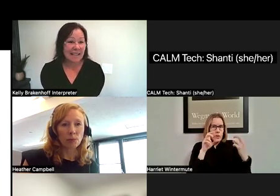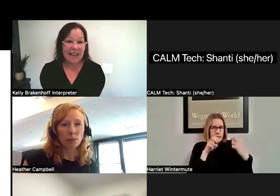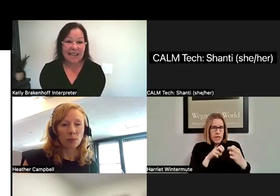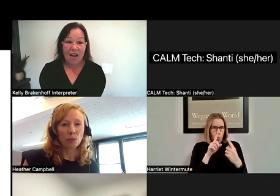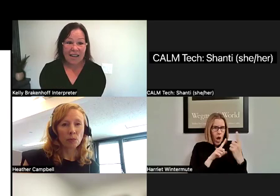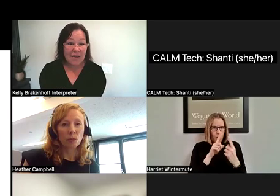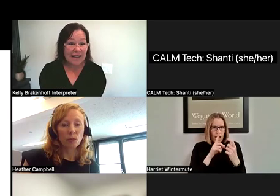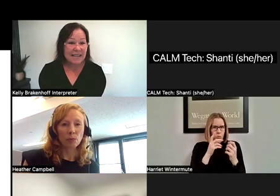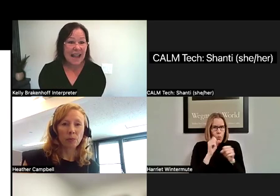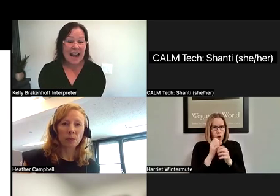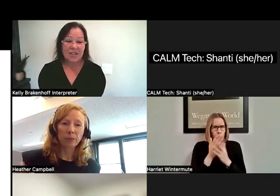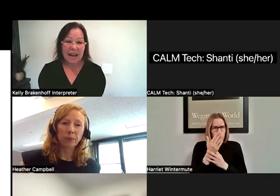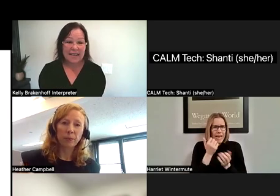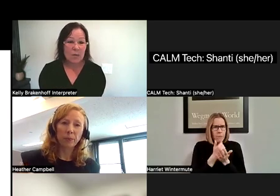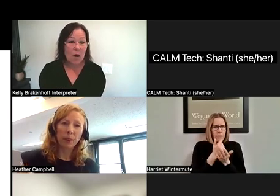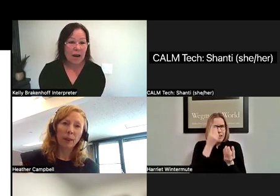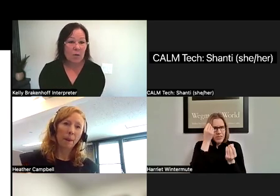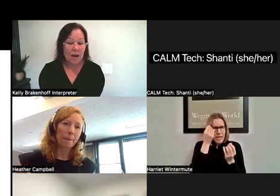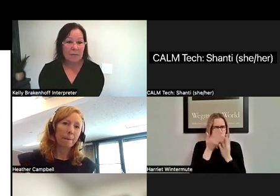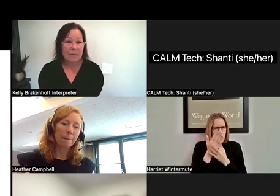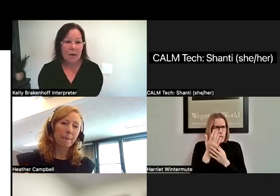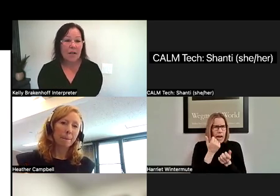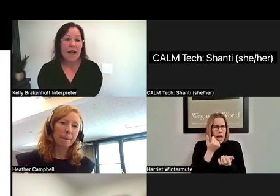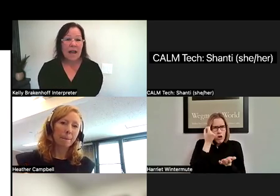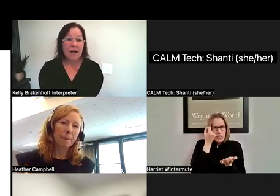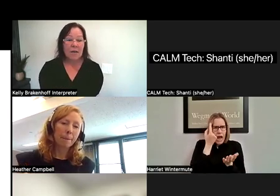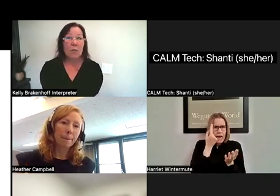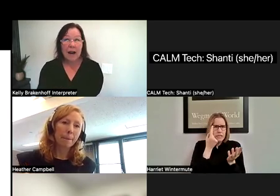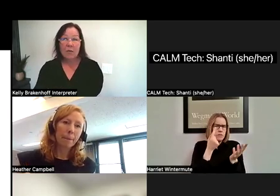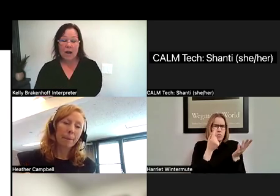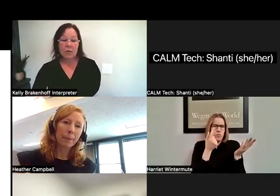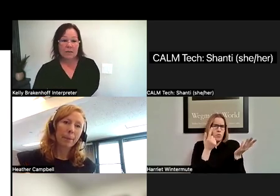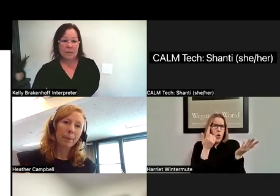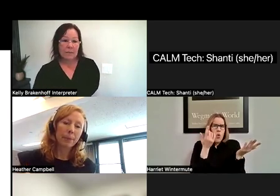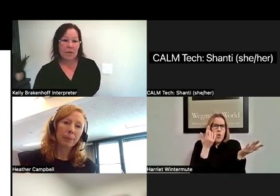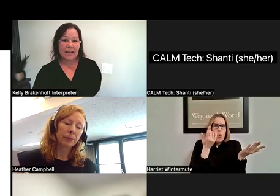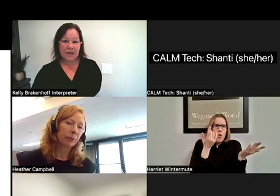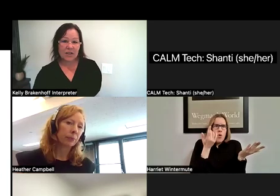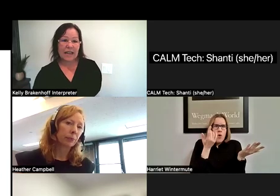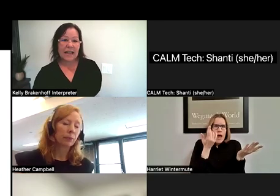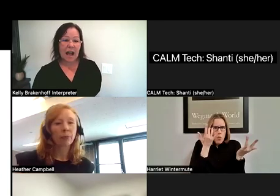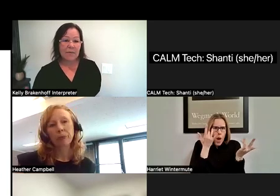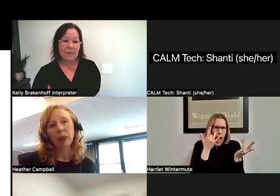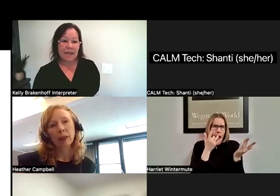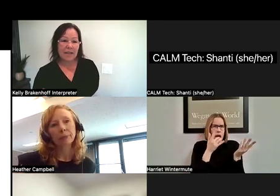living document and I try to sit one on one with people individually and help them think